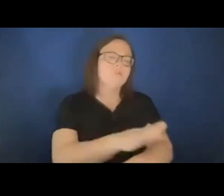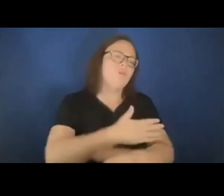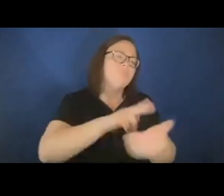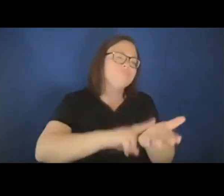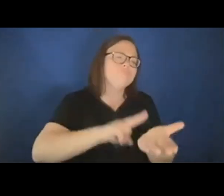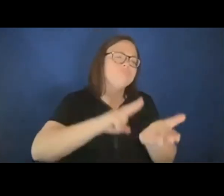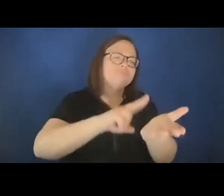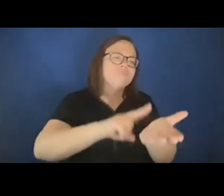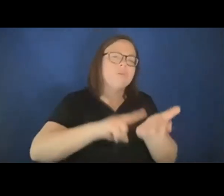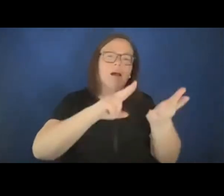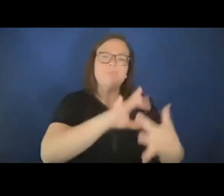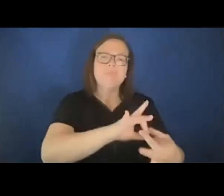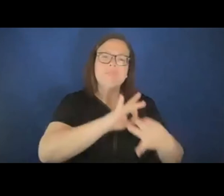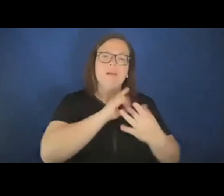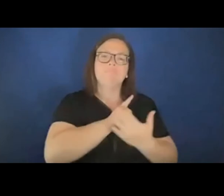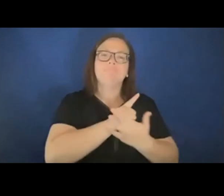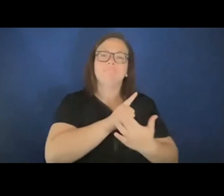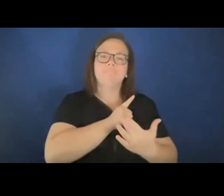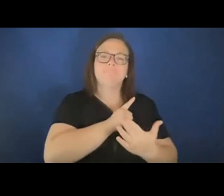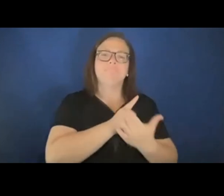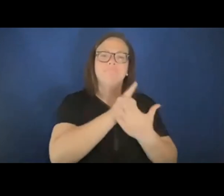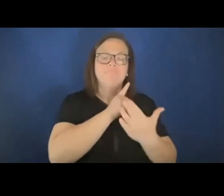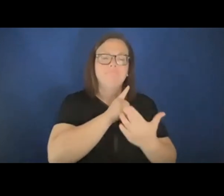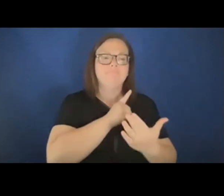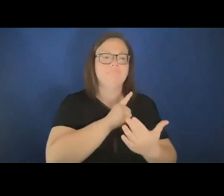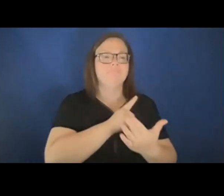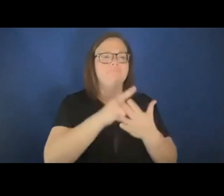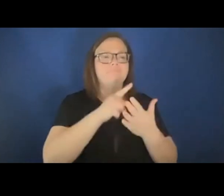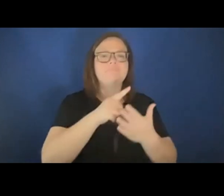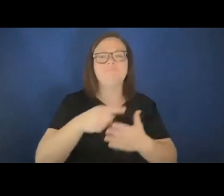with my heartbeat, befriending my hips’ motion.